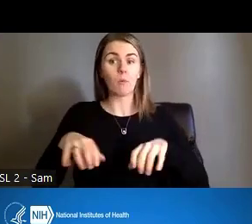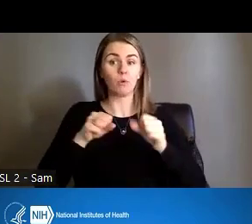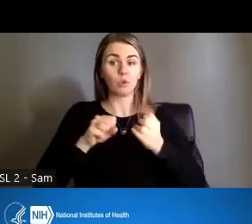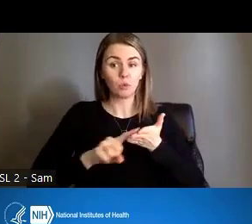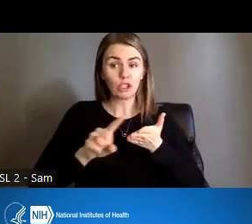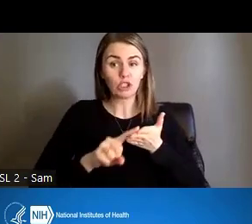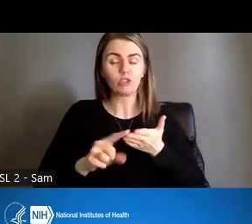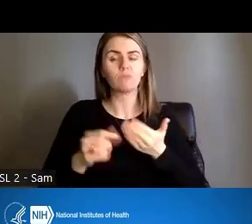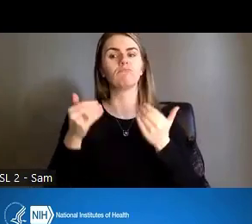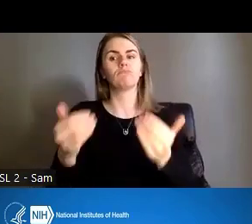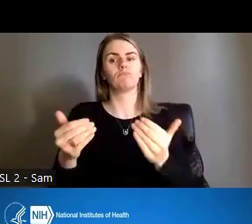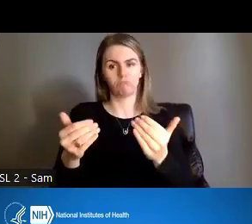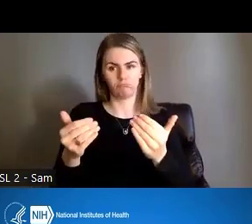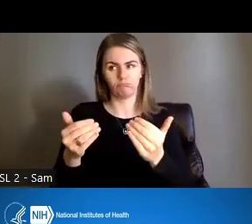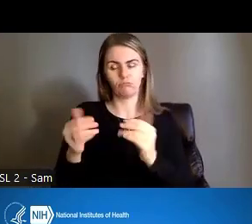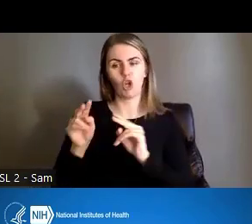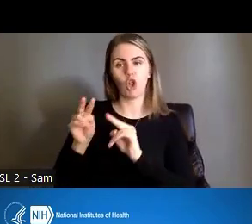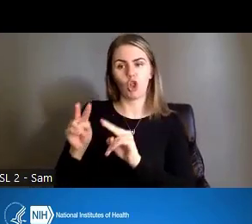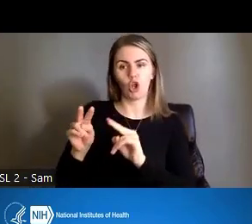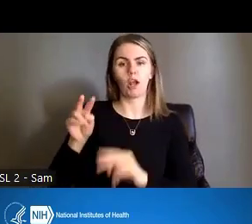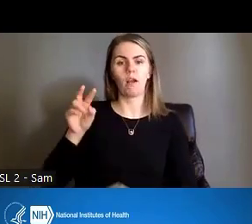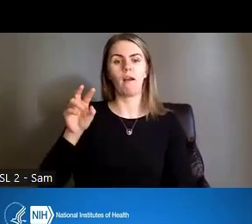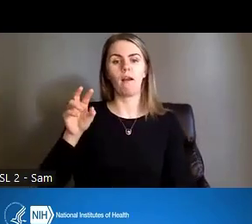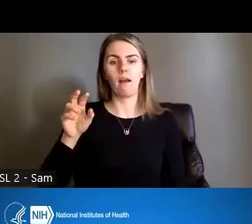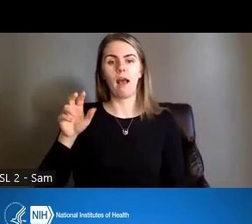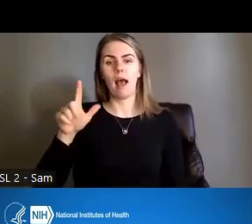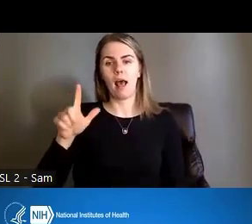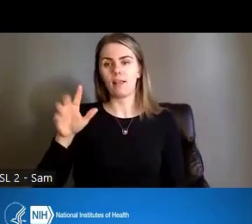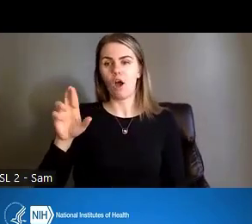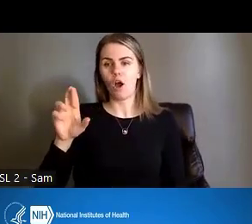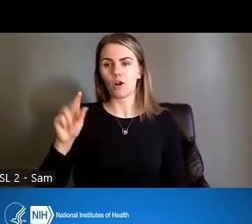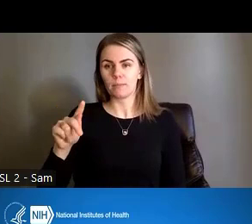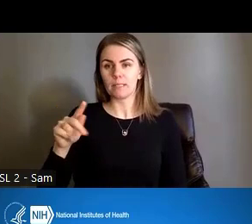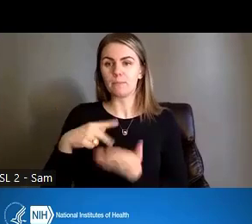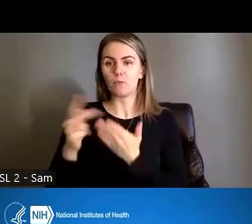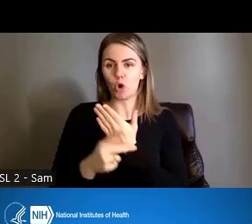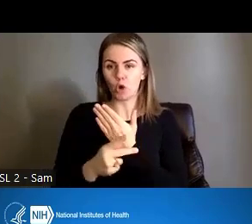The applications are due once per year, generally in November.